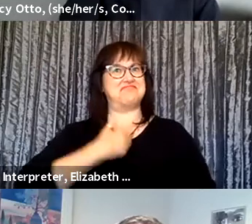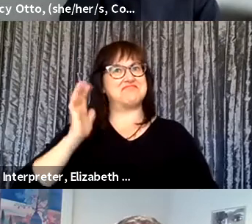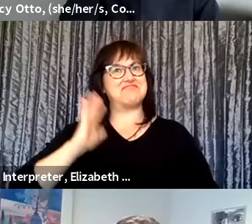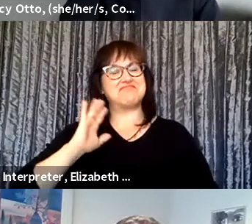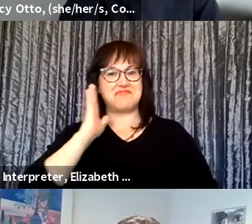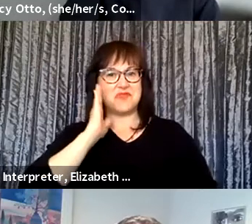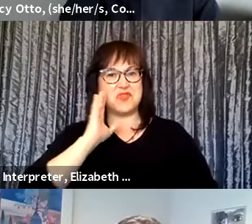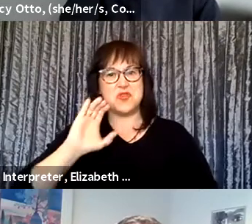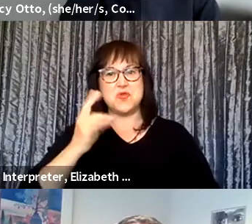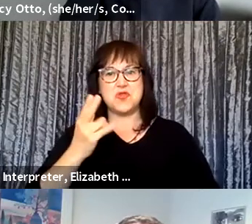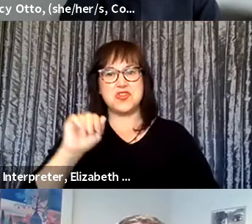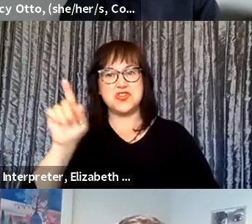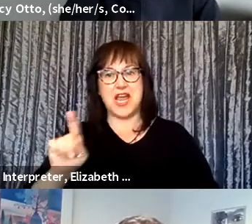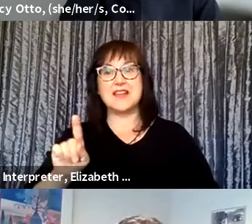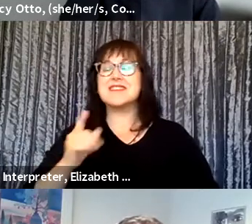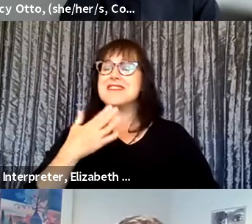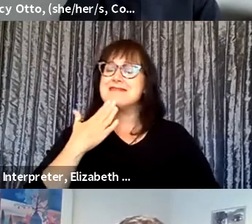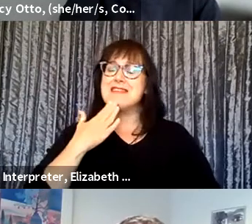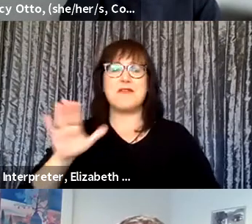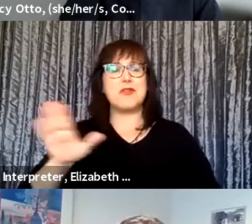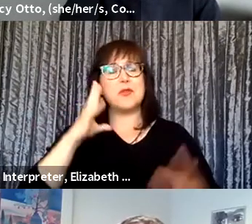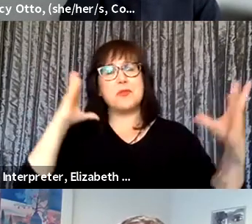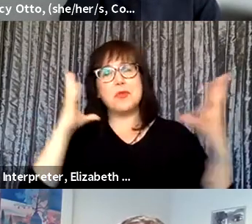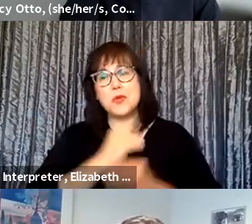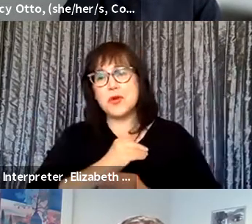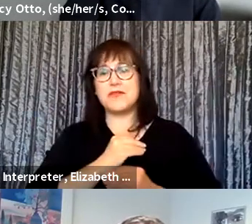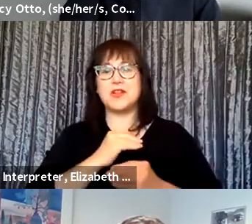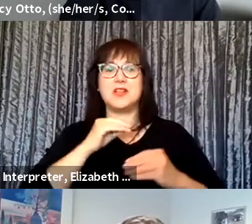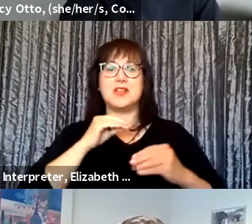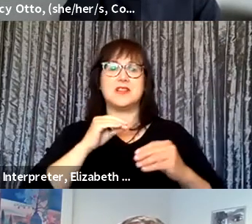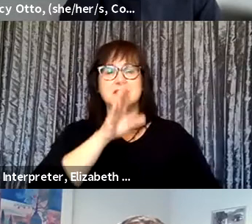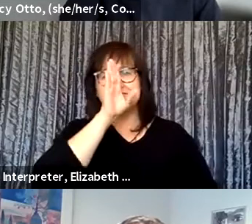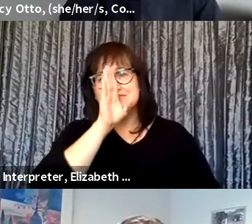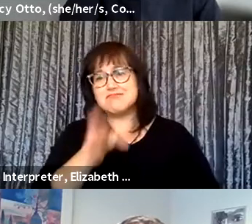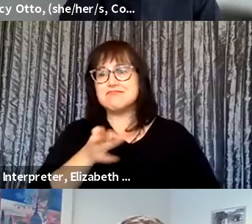I just wanna thank you for your really beautiful, direct, and honest film.